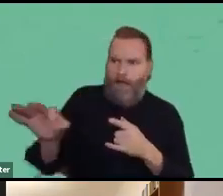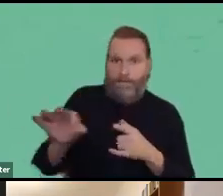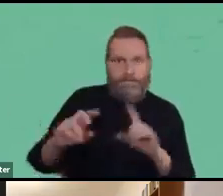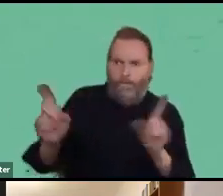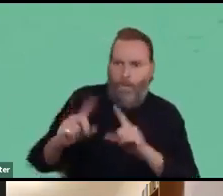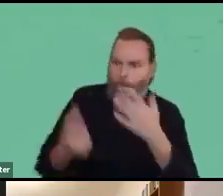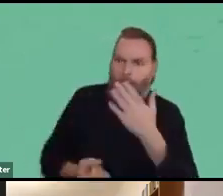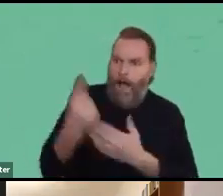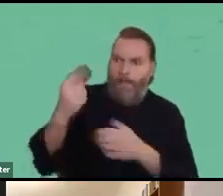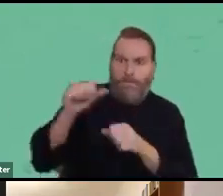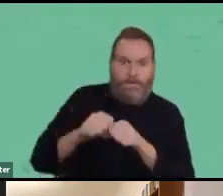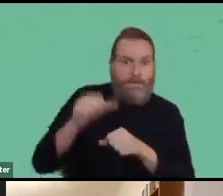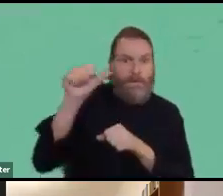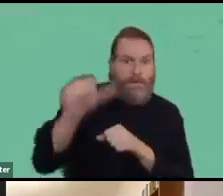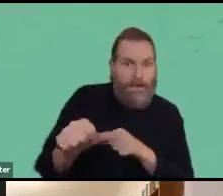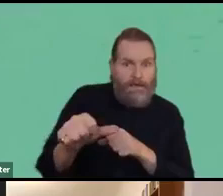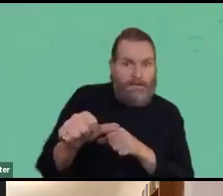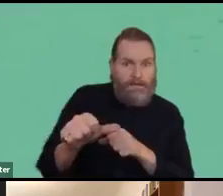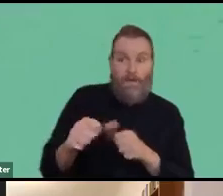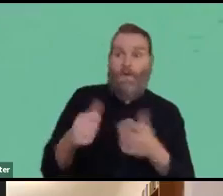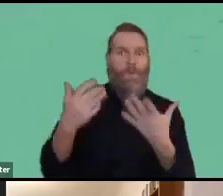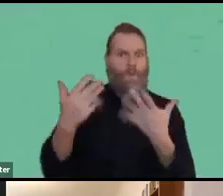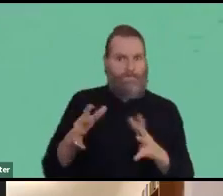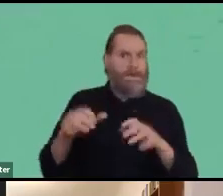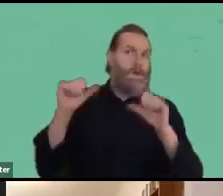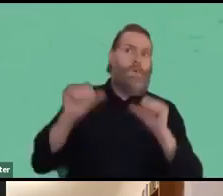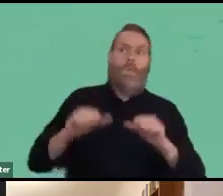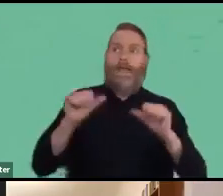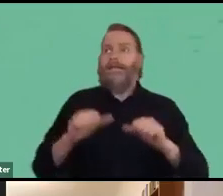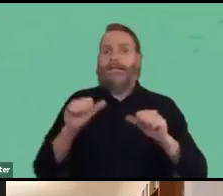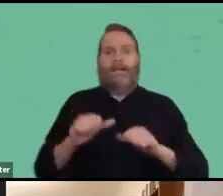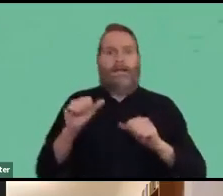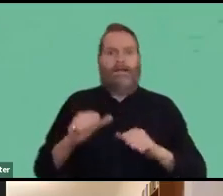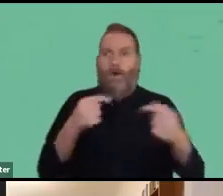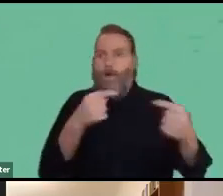we we were waiting for this debate tonight it's left a few of us scratching our heads in terms of